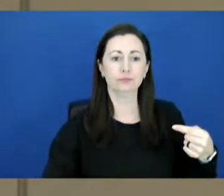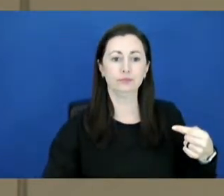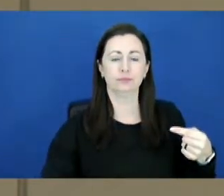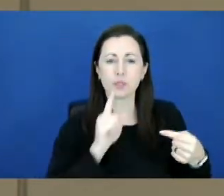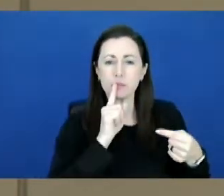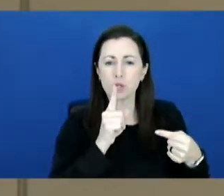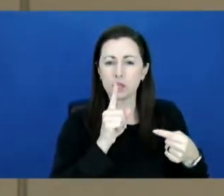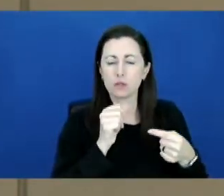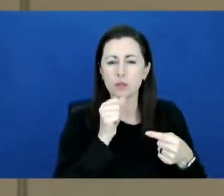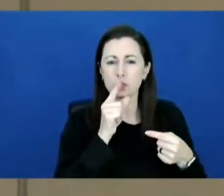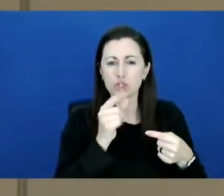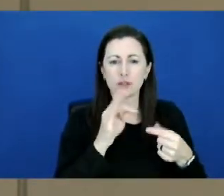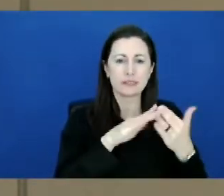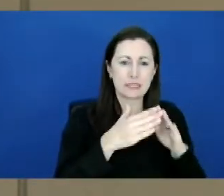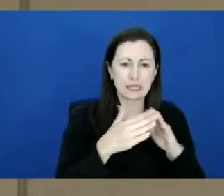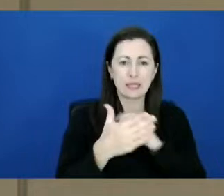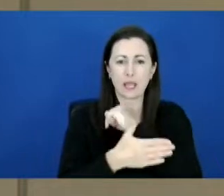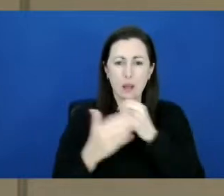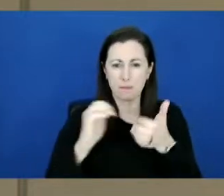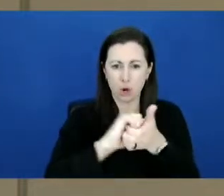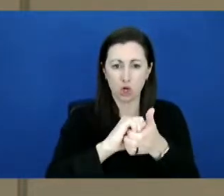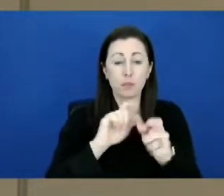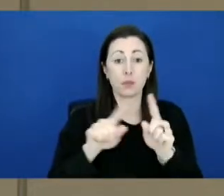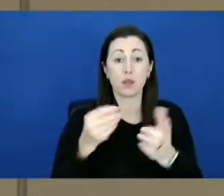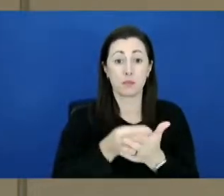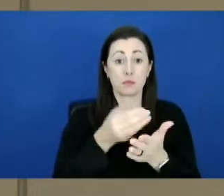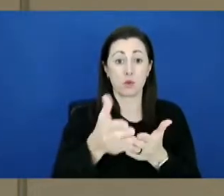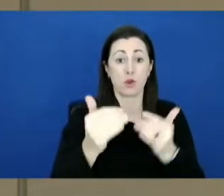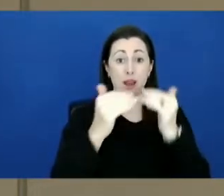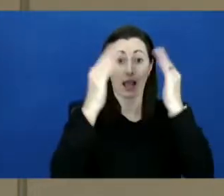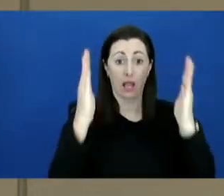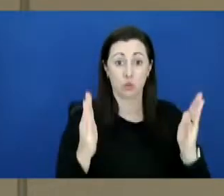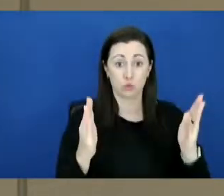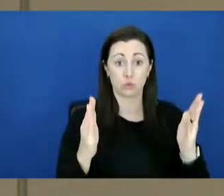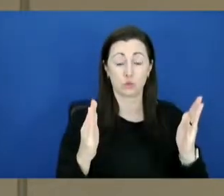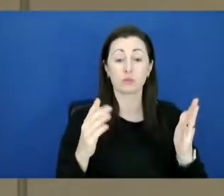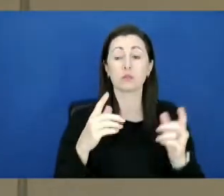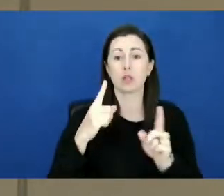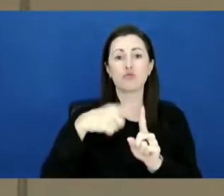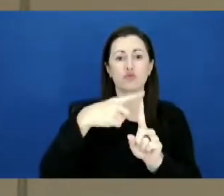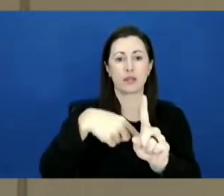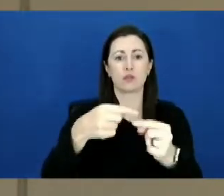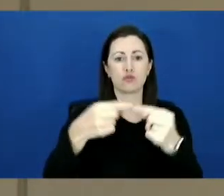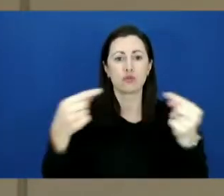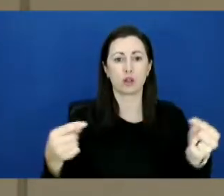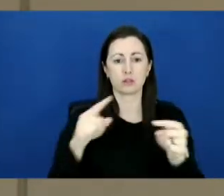WHERE WE, I'M NOT SURE IF THE CITY AND THE COUNTY PARTNERED, BUT THEY